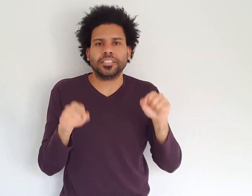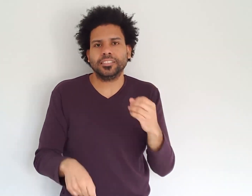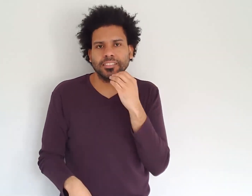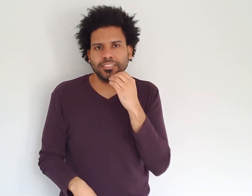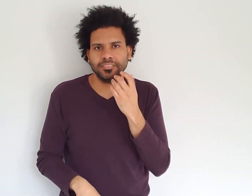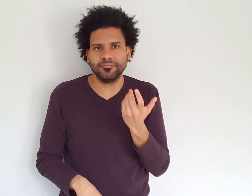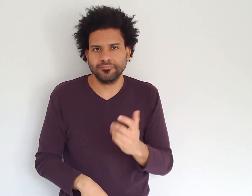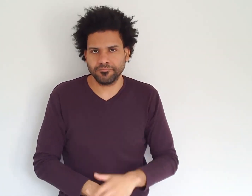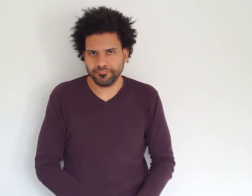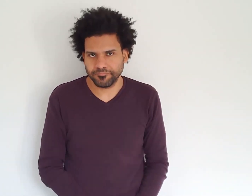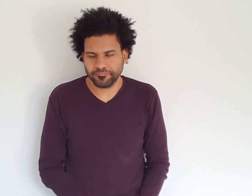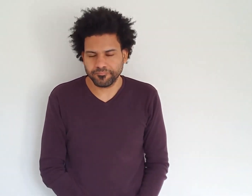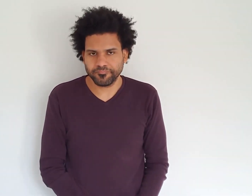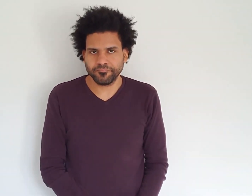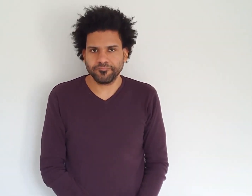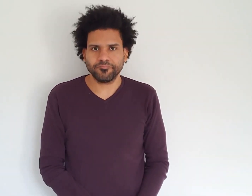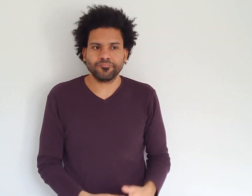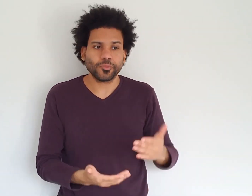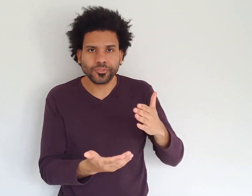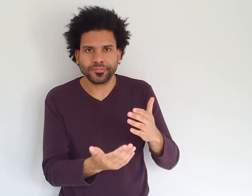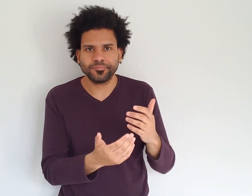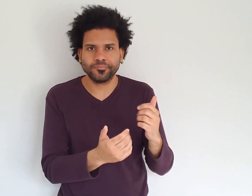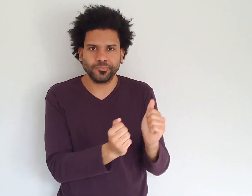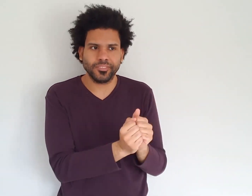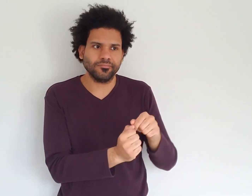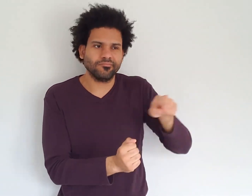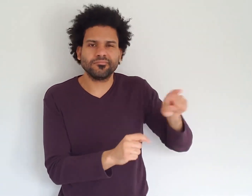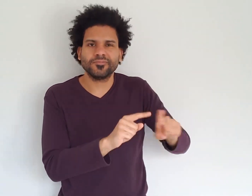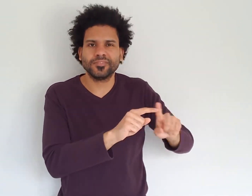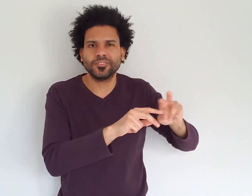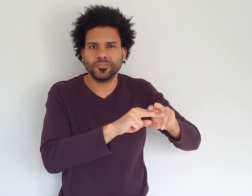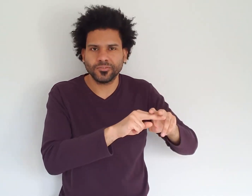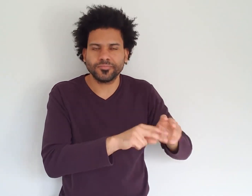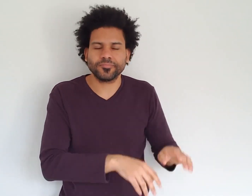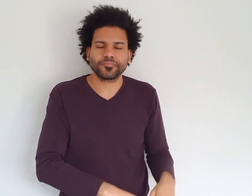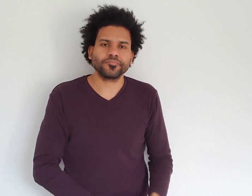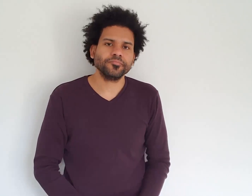The salt size can be adjustable to bite-size for selling food products.